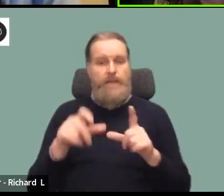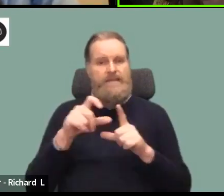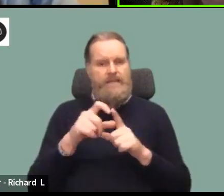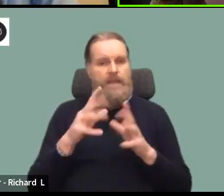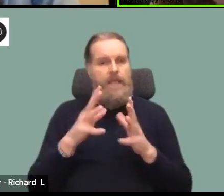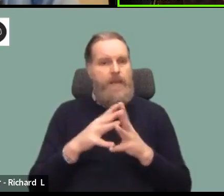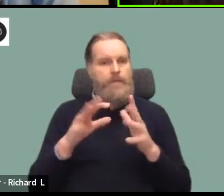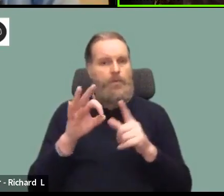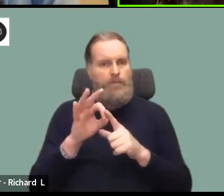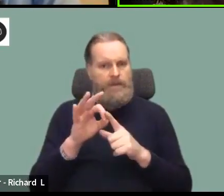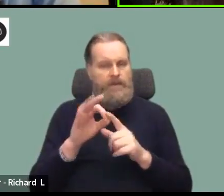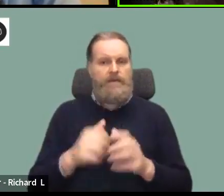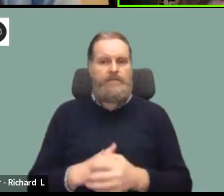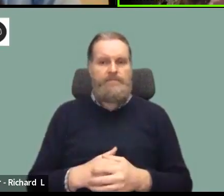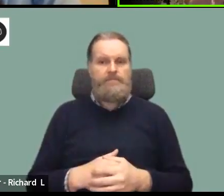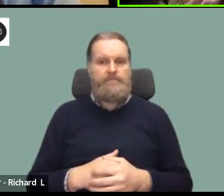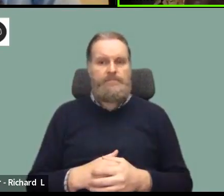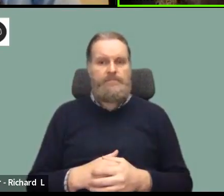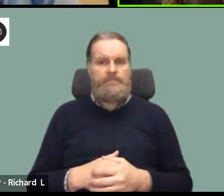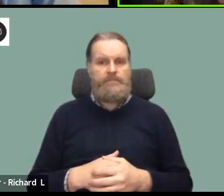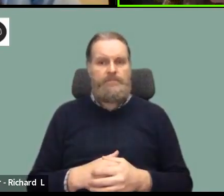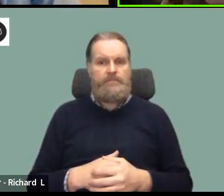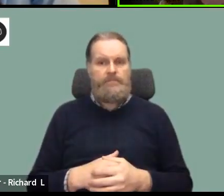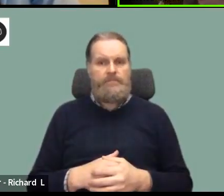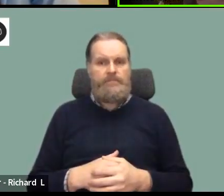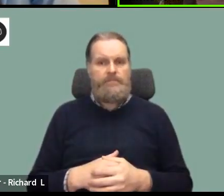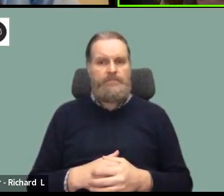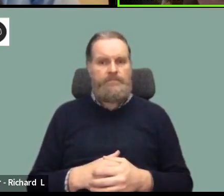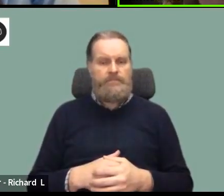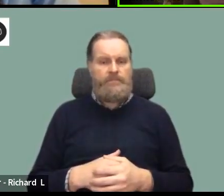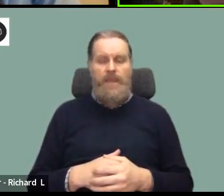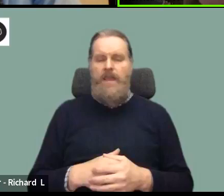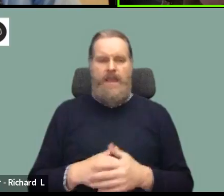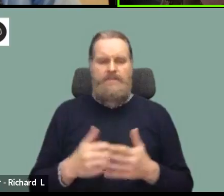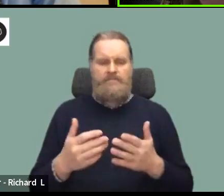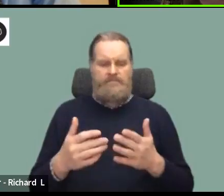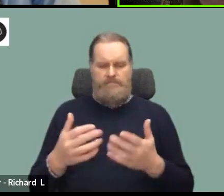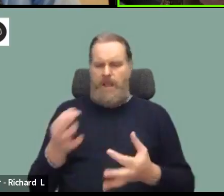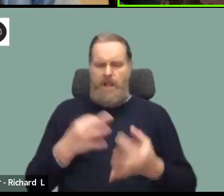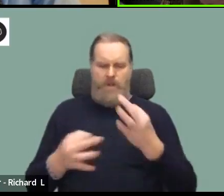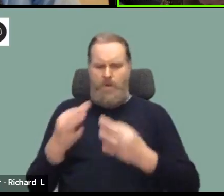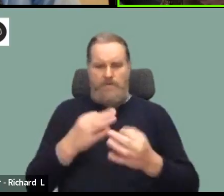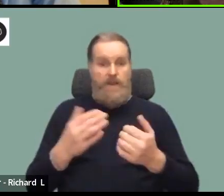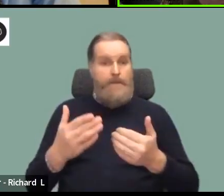questions from Data. embers embers saying that embers saying that particular embers saying that, particularly ones embers saying that, particularly ones that came in before the